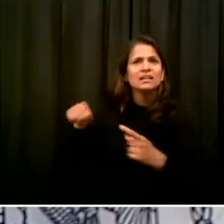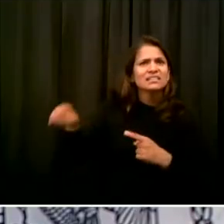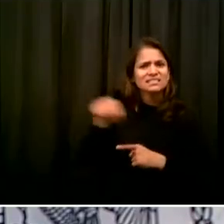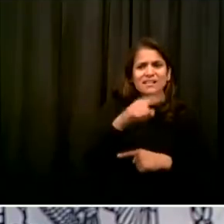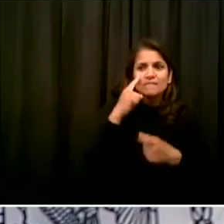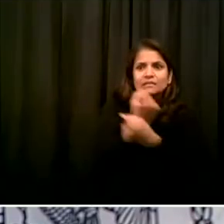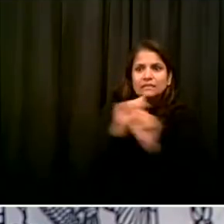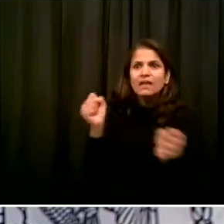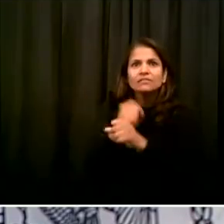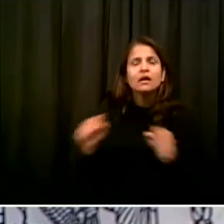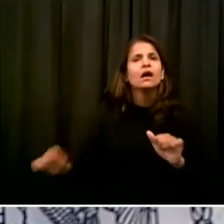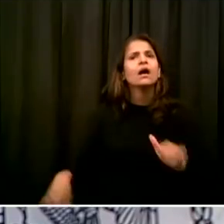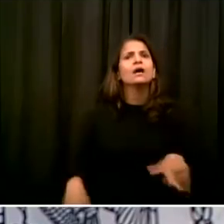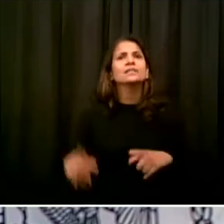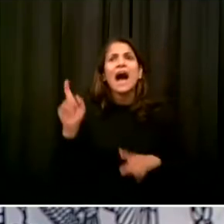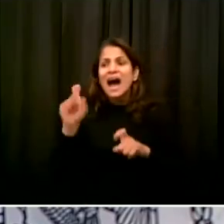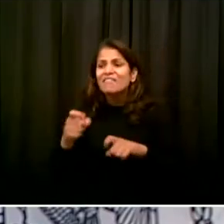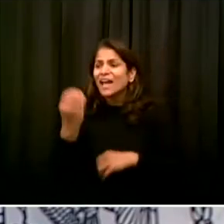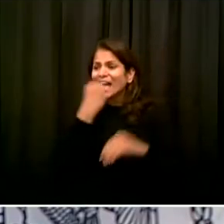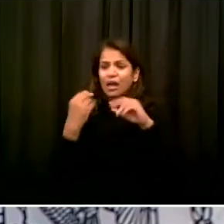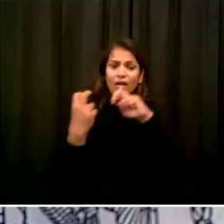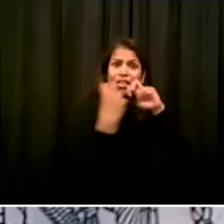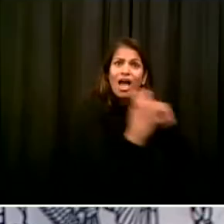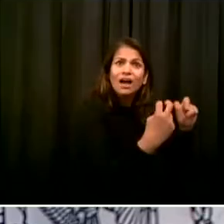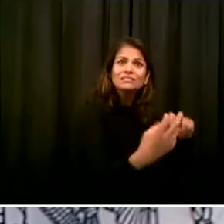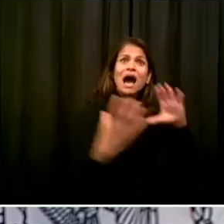THEM WEARING A MASK,